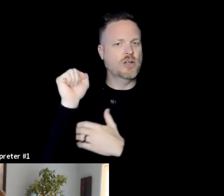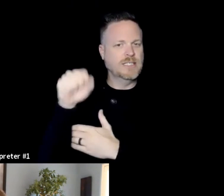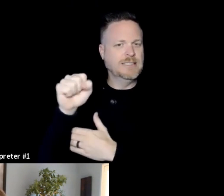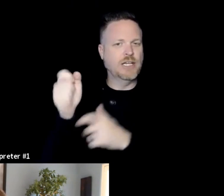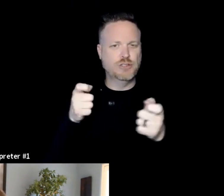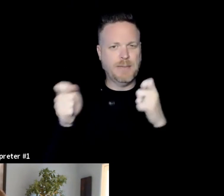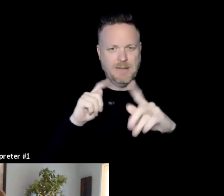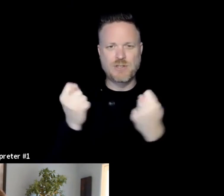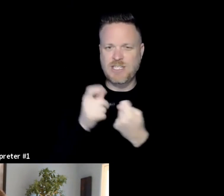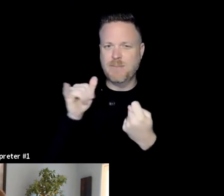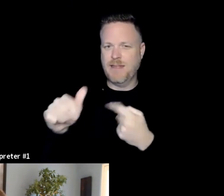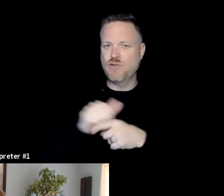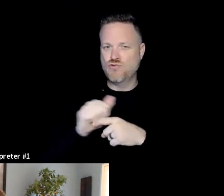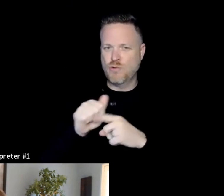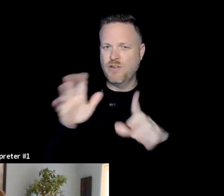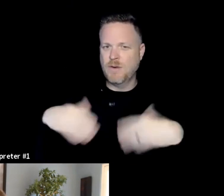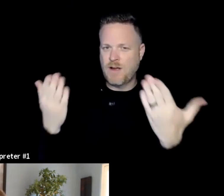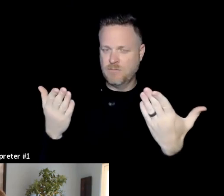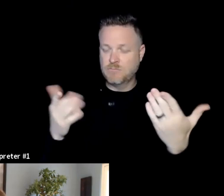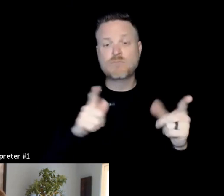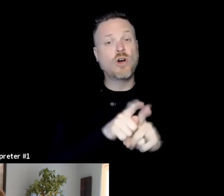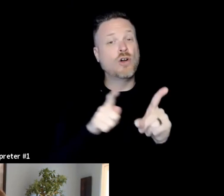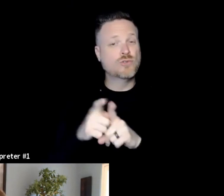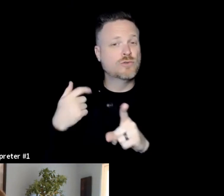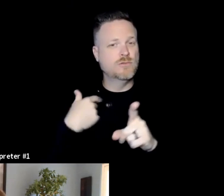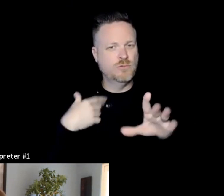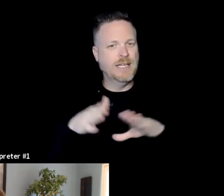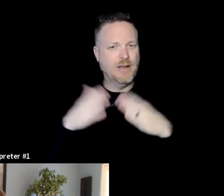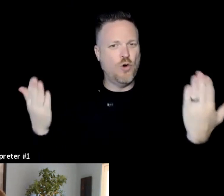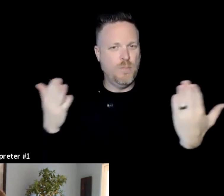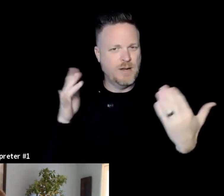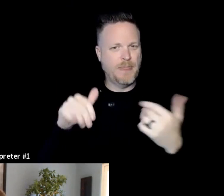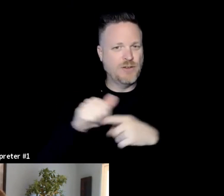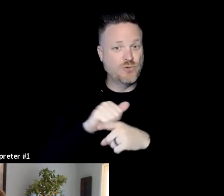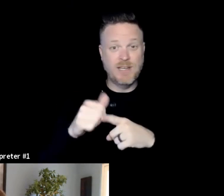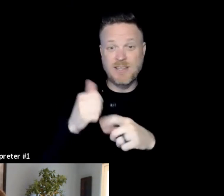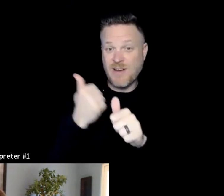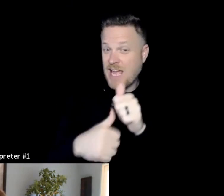trained to provide. Then, we also open up the training so that everyone in the school staff,